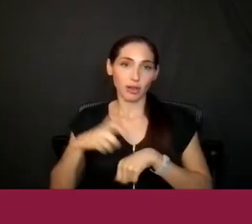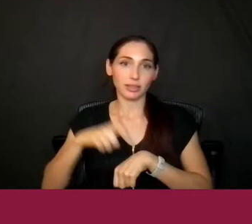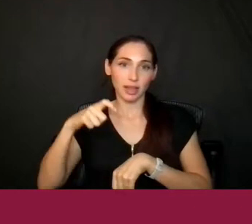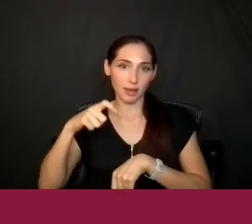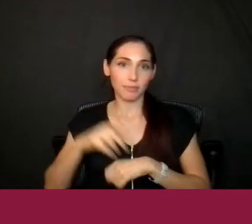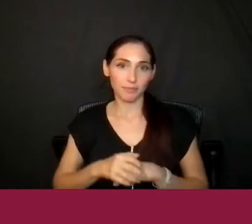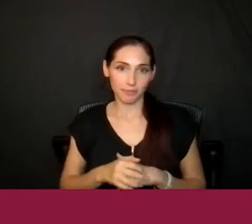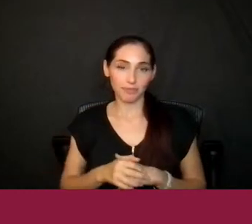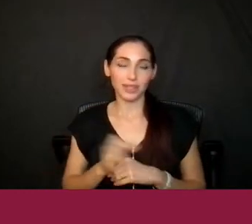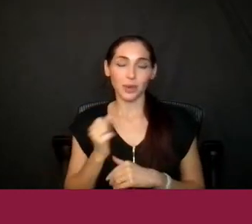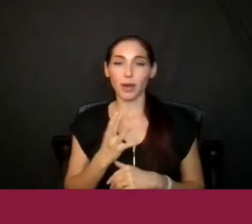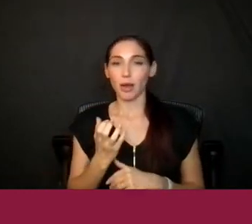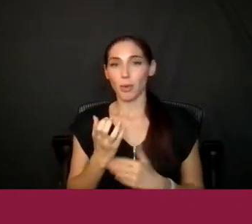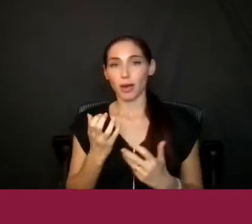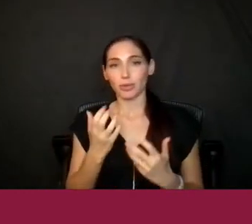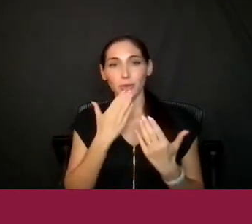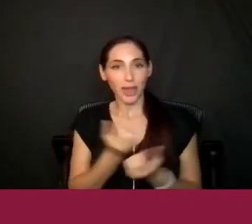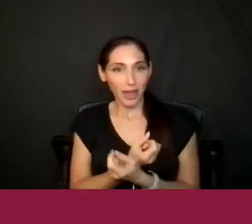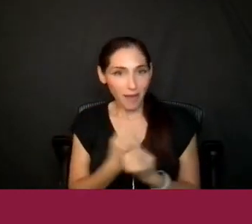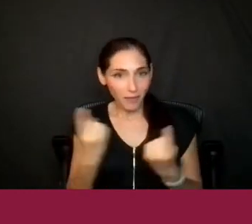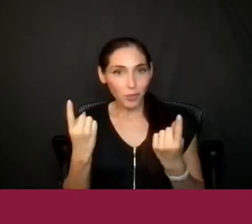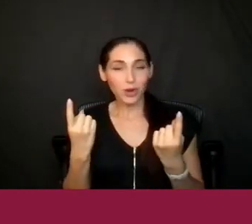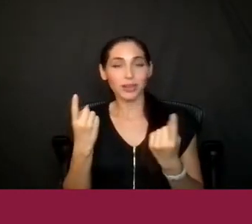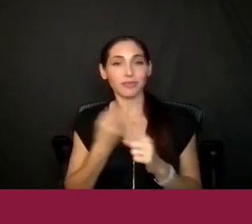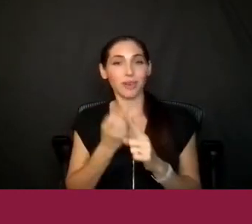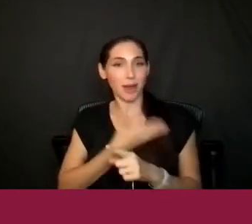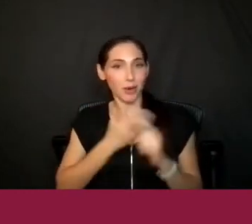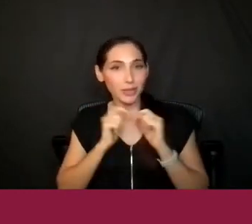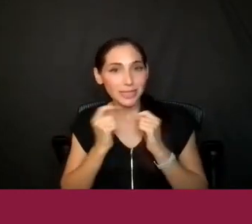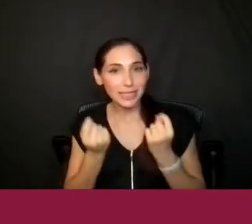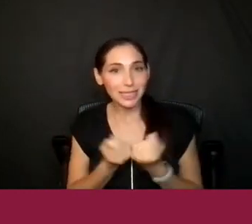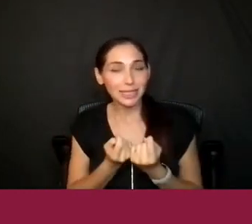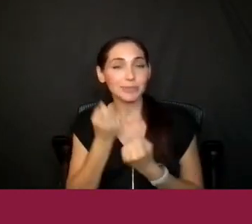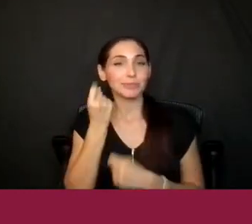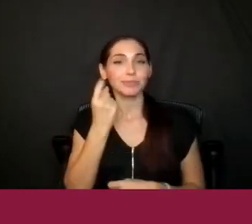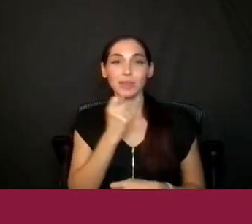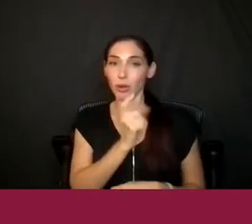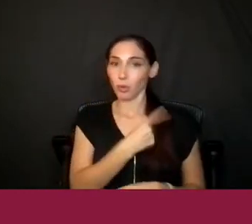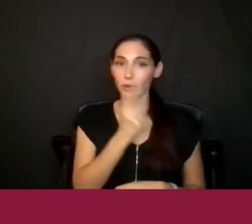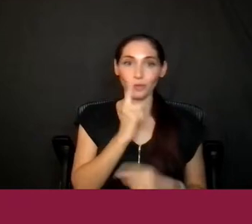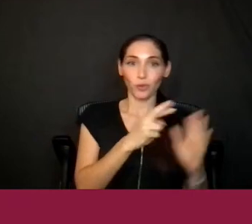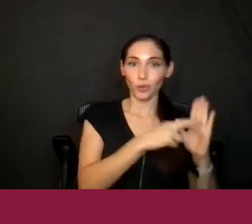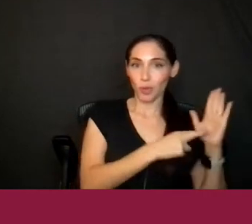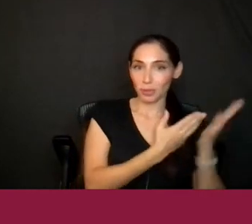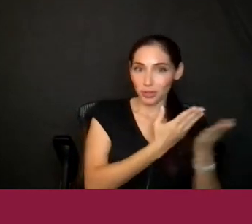And so I want to thank everyone on the team, uh, not only enrollment services, financial aid, admissions